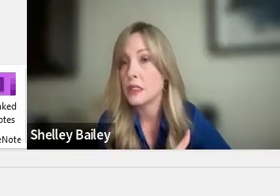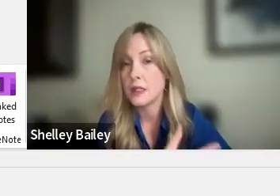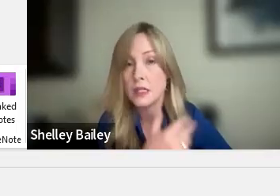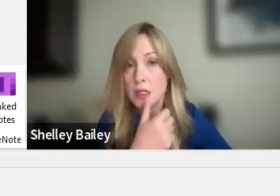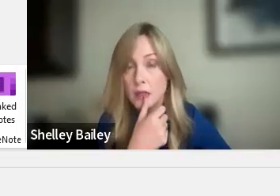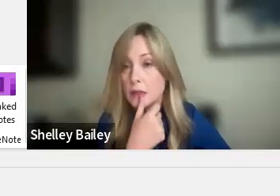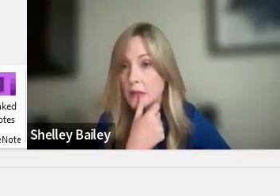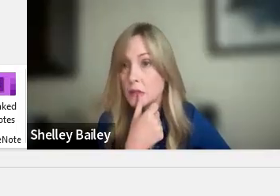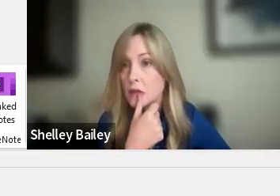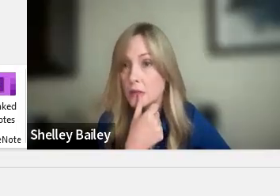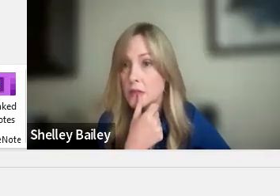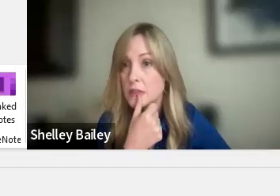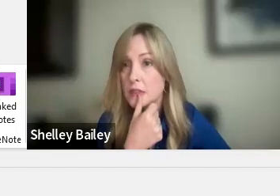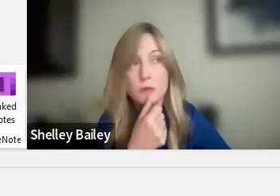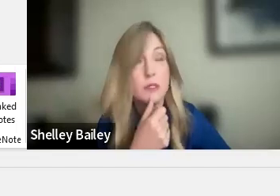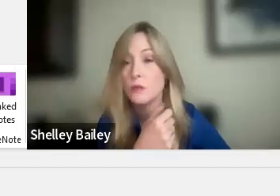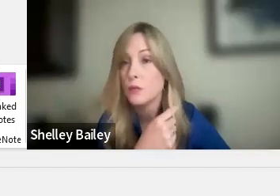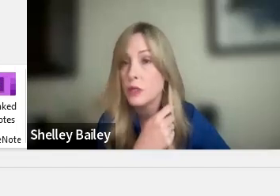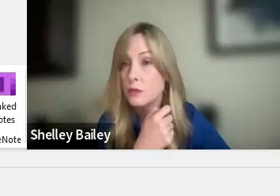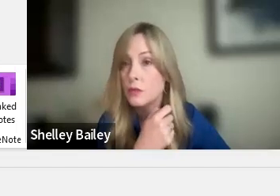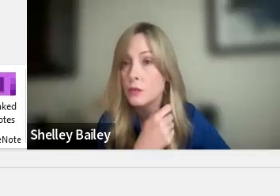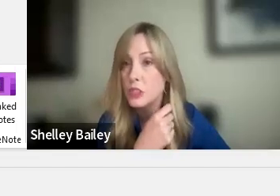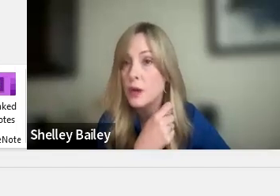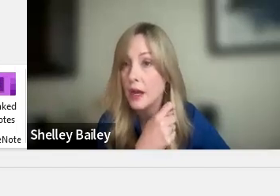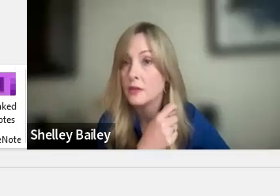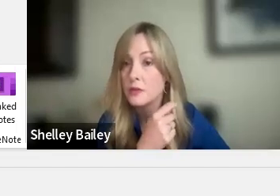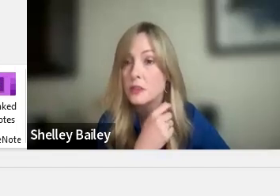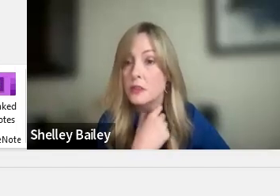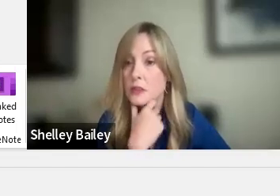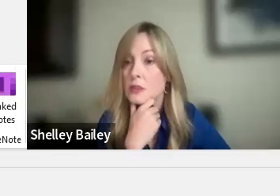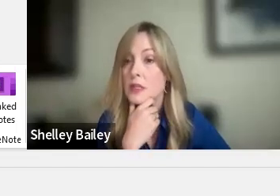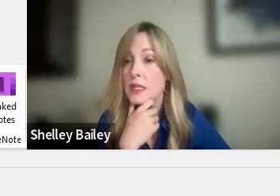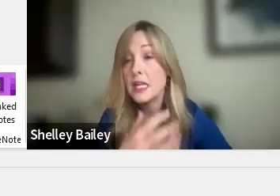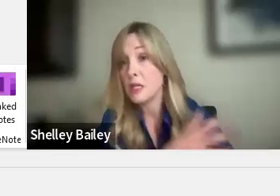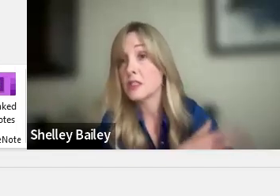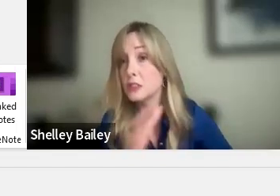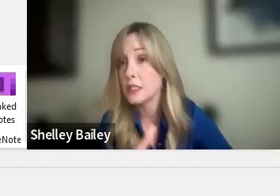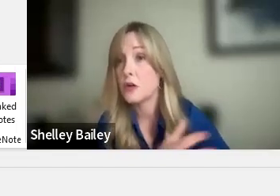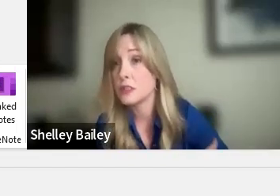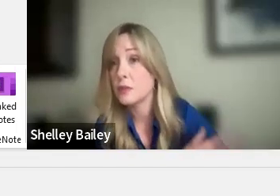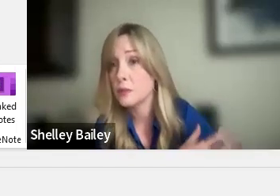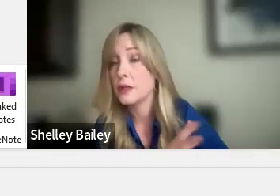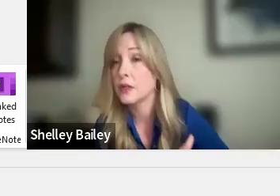but I think like a lot of these things we do have and and because our data calls have been